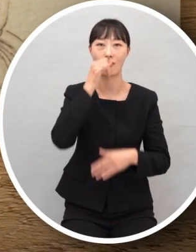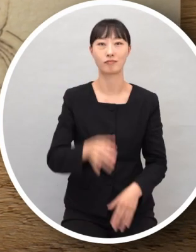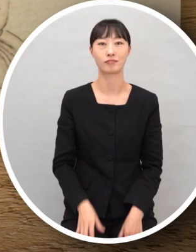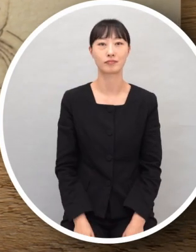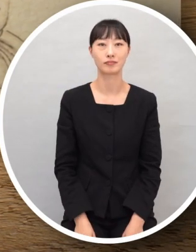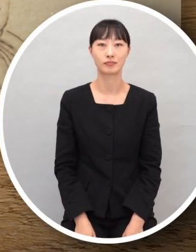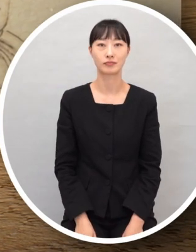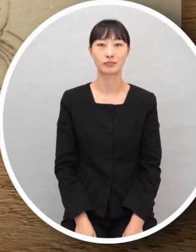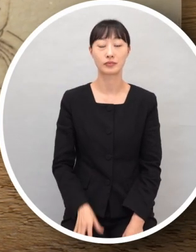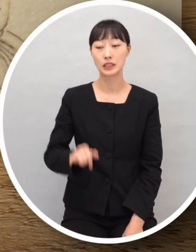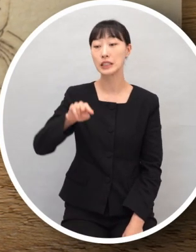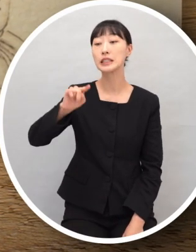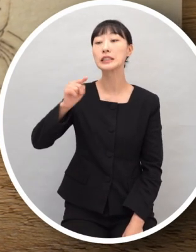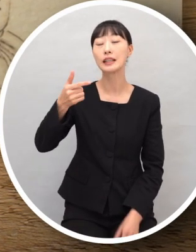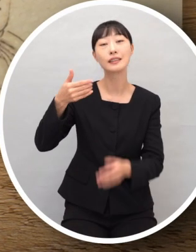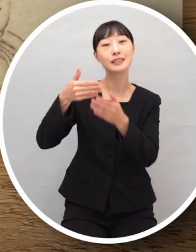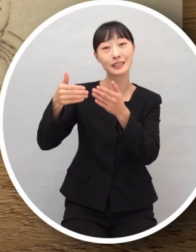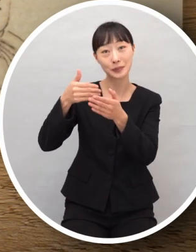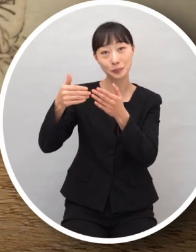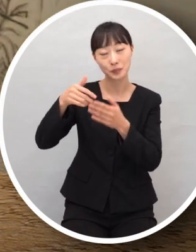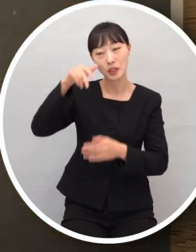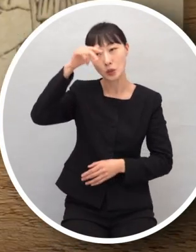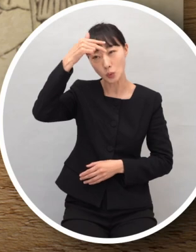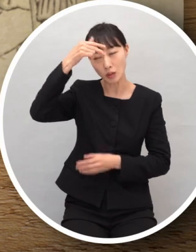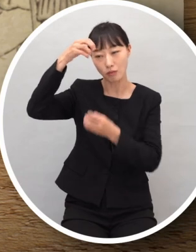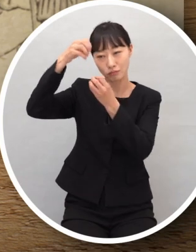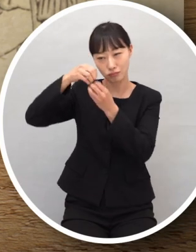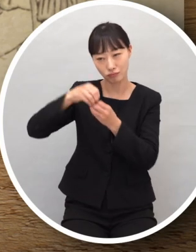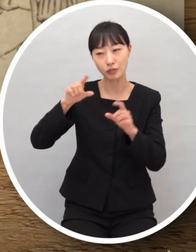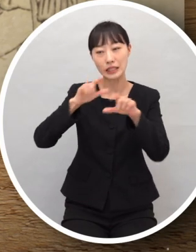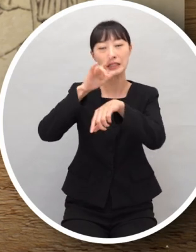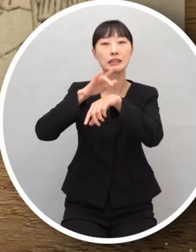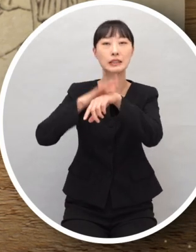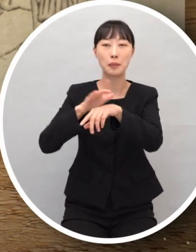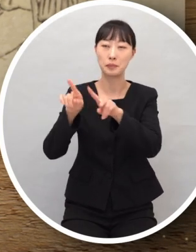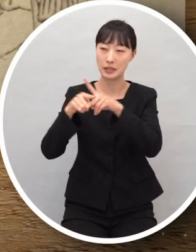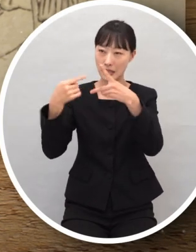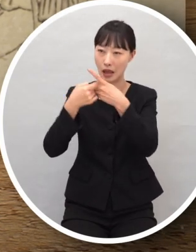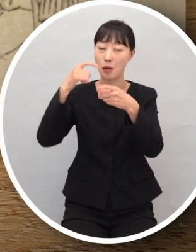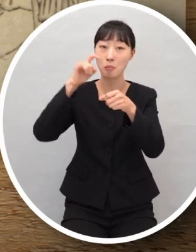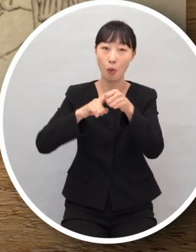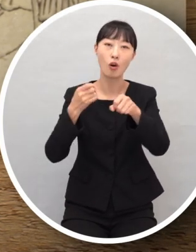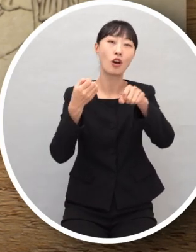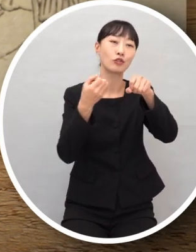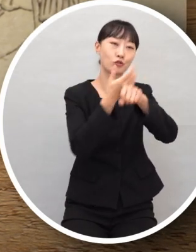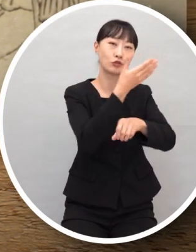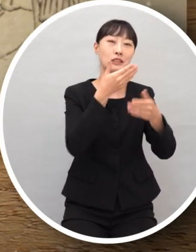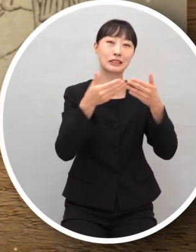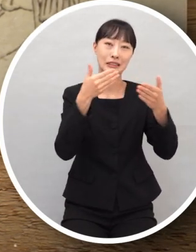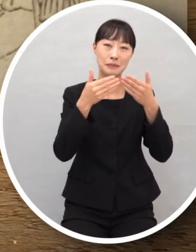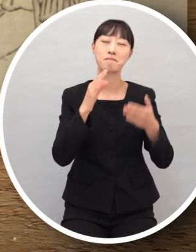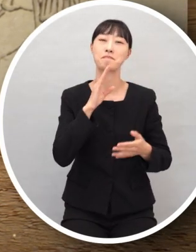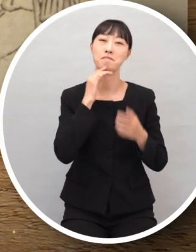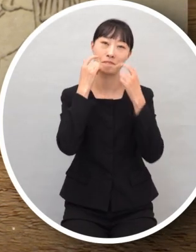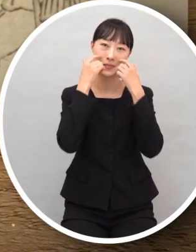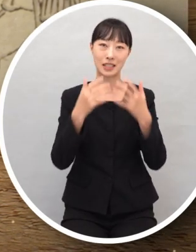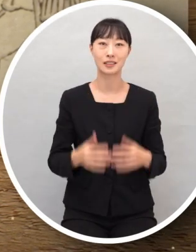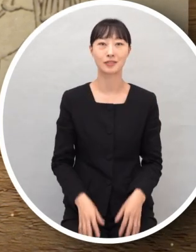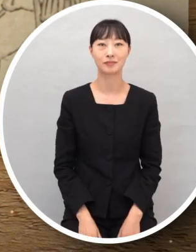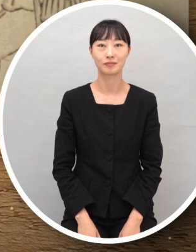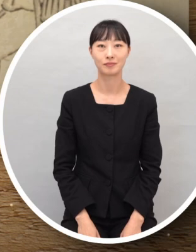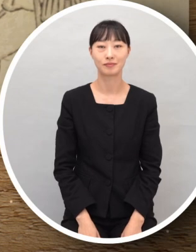Due to this, we can confirm that Kim Jun-geun's paintings were made for export purposes to help others understand Joseon customs.